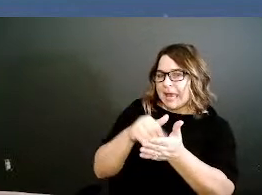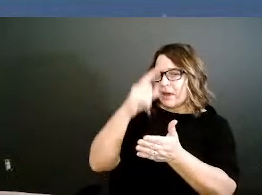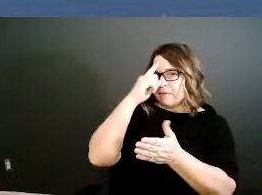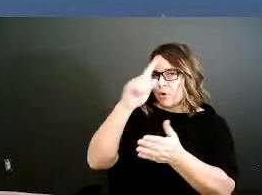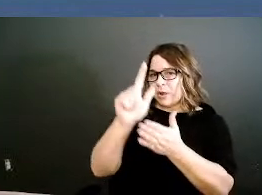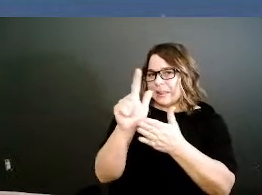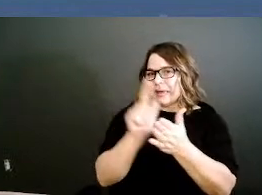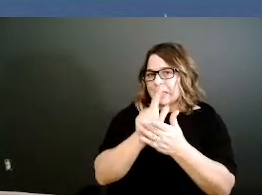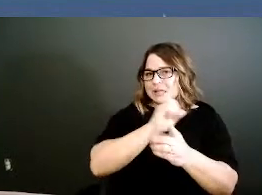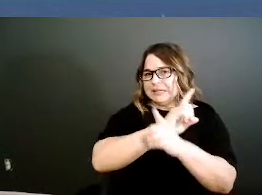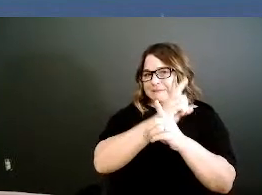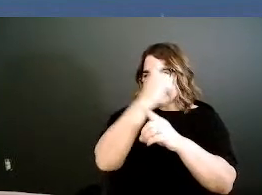LEGAL STATUS OR OBTAIN CITIZENSHIP, THE BENEFITS TO THE